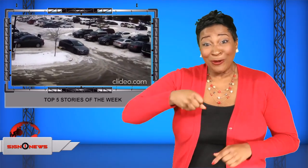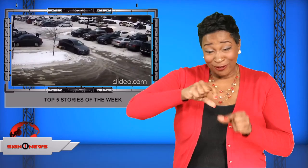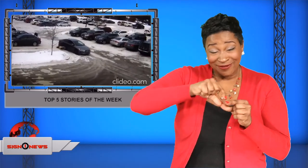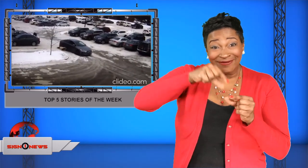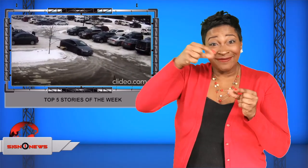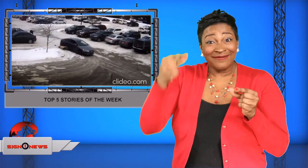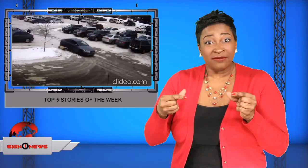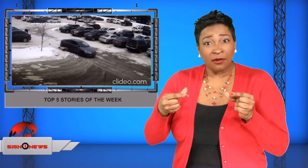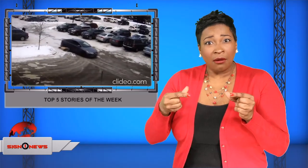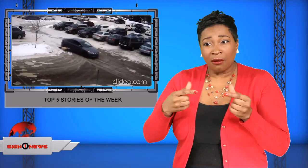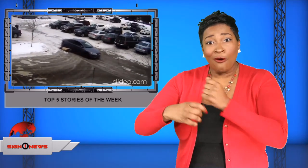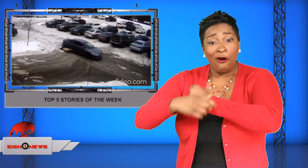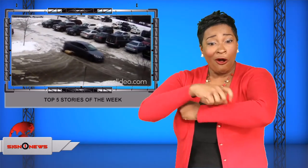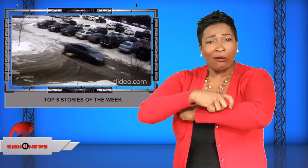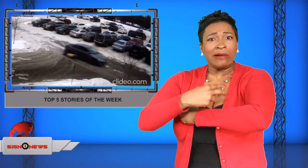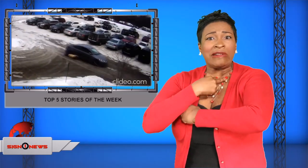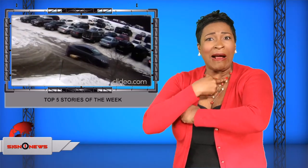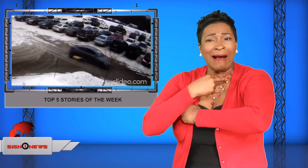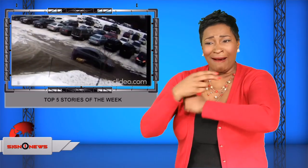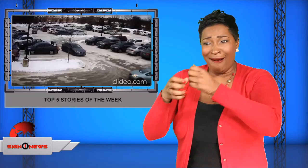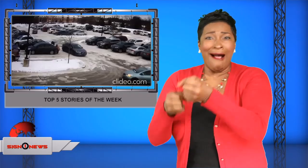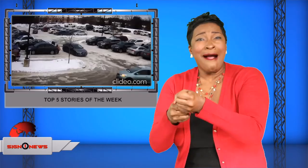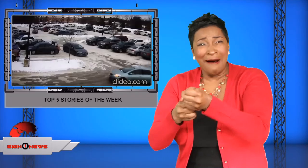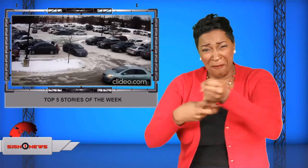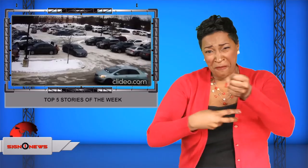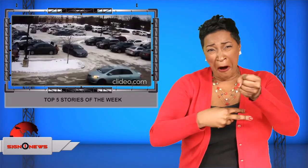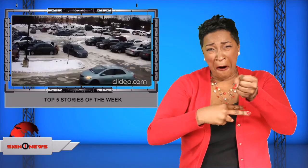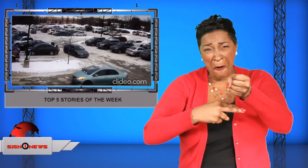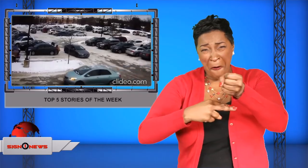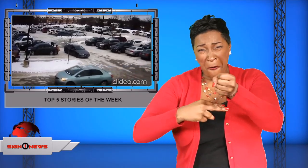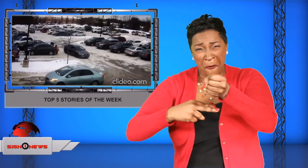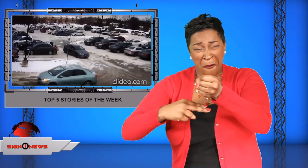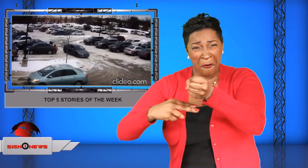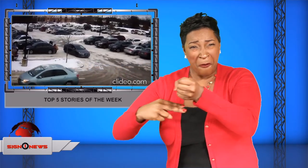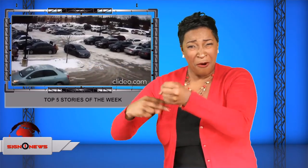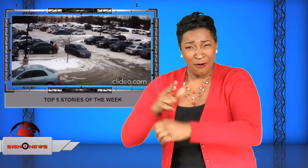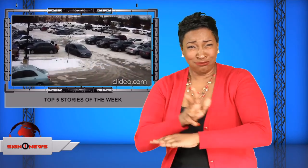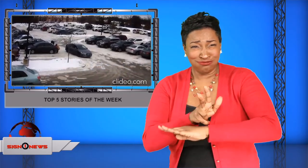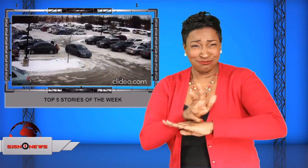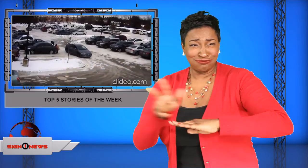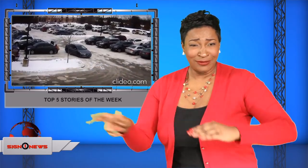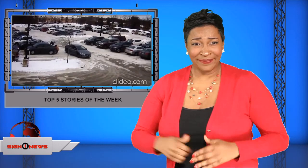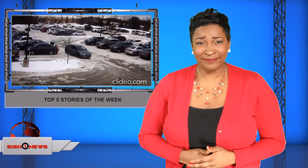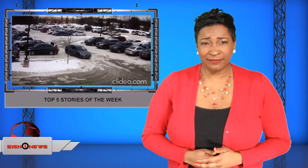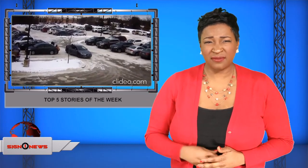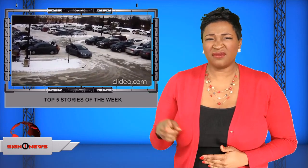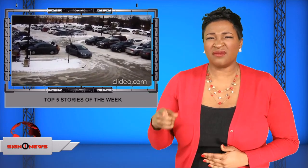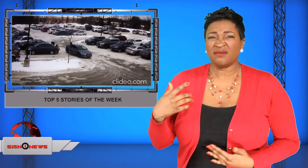and then dragged by the suspect's car would her arm got caught in the strap.